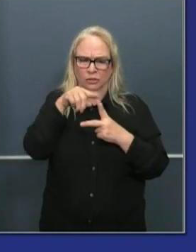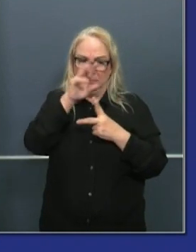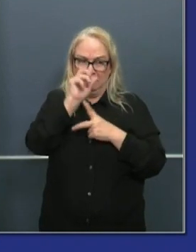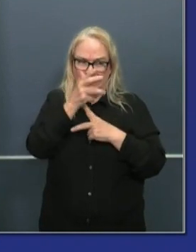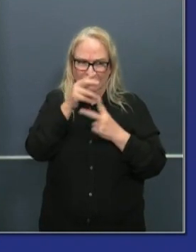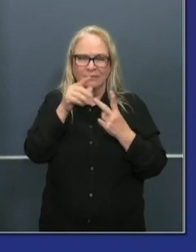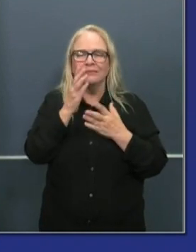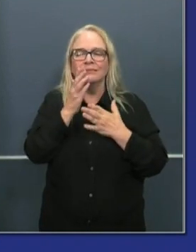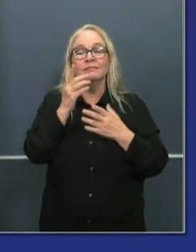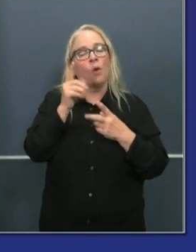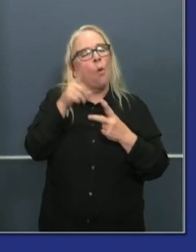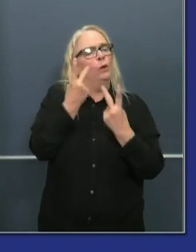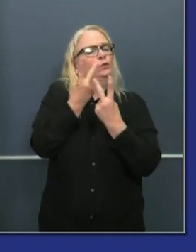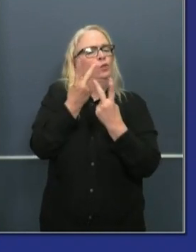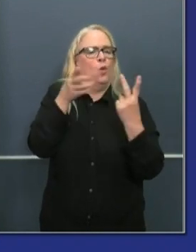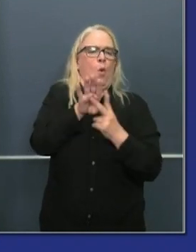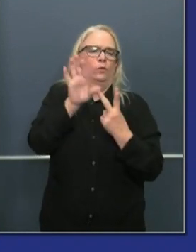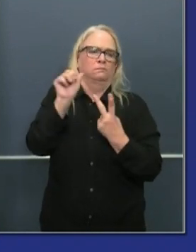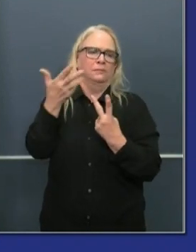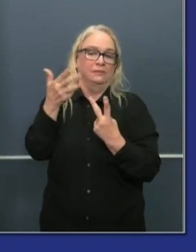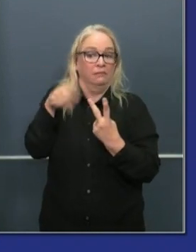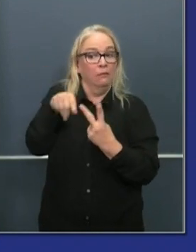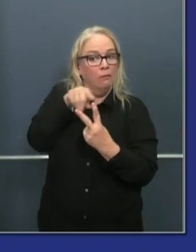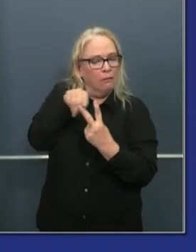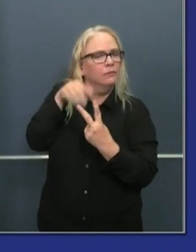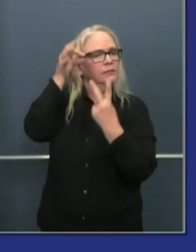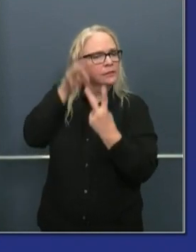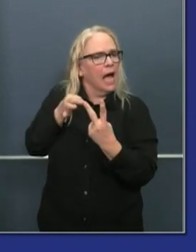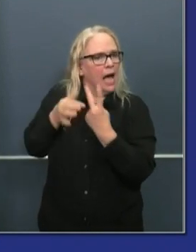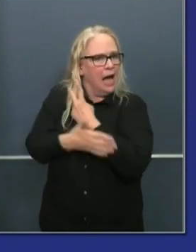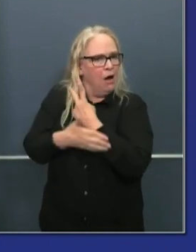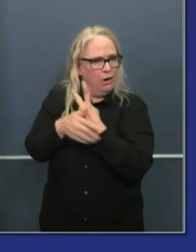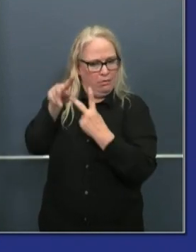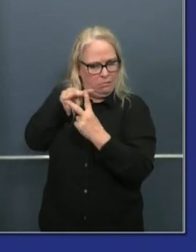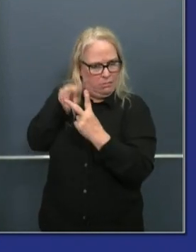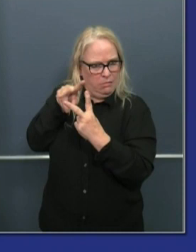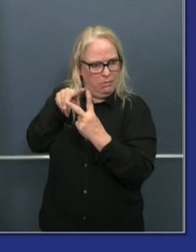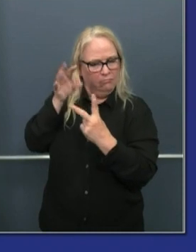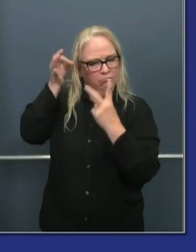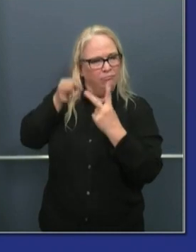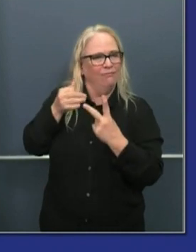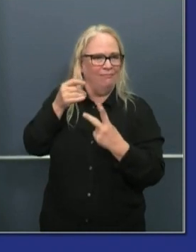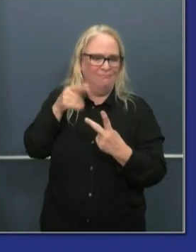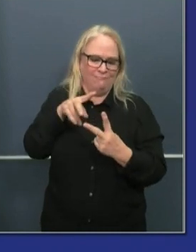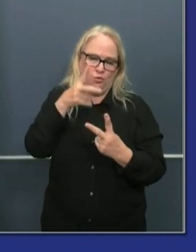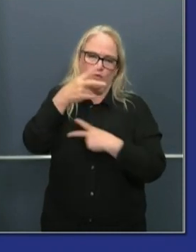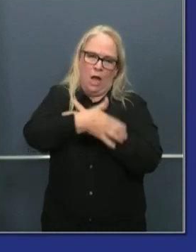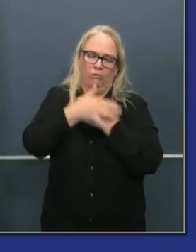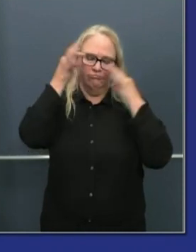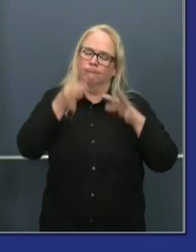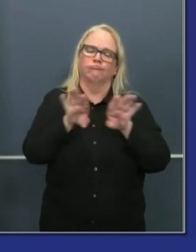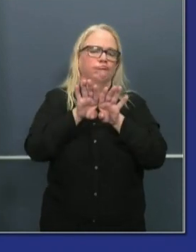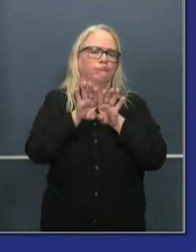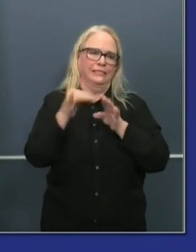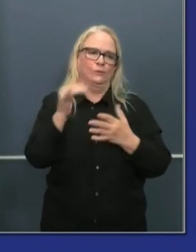WE WILL MEET AND MATCH THAT REQUEST BUT THAT IS ONLY BEACH